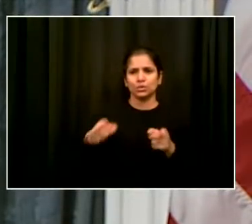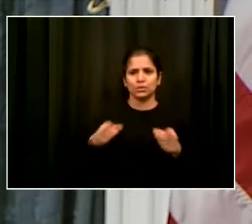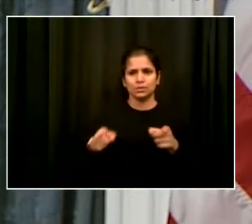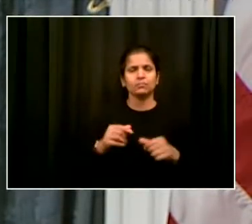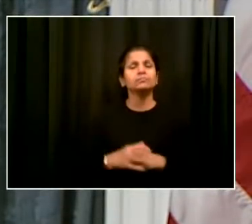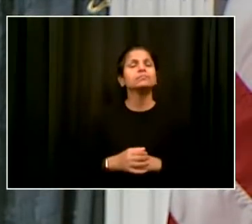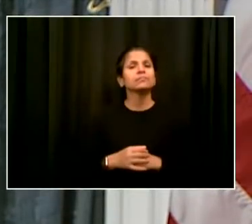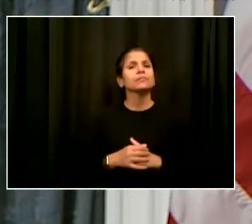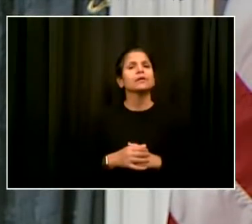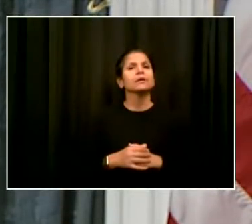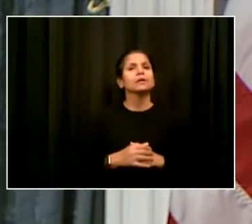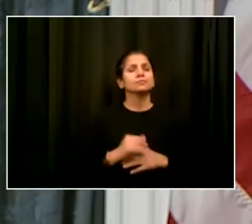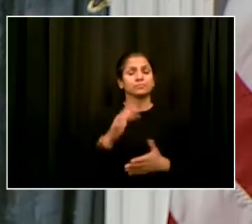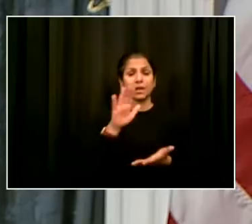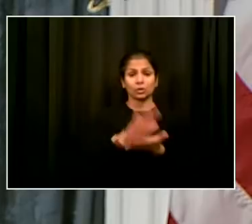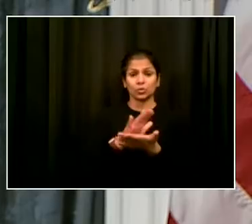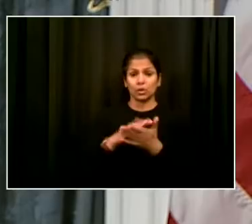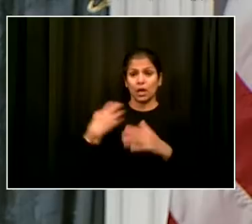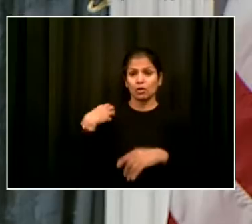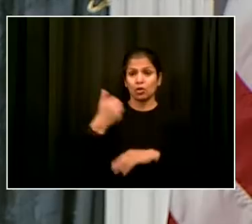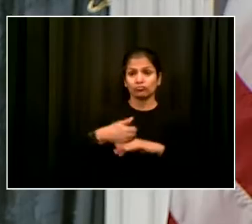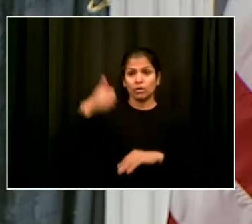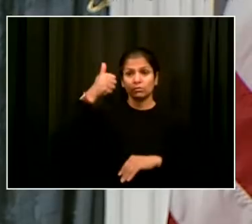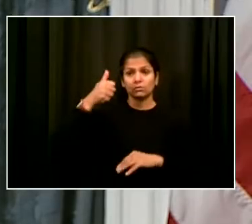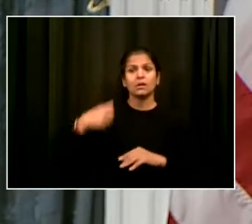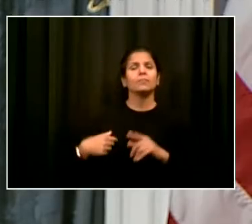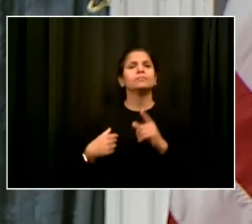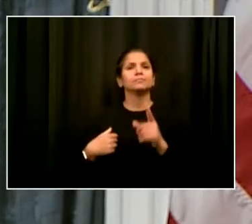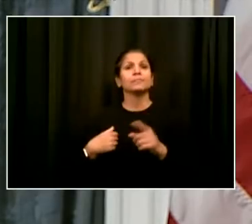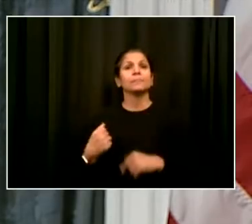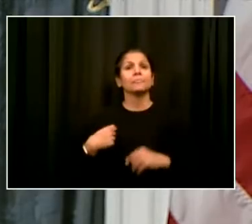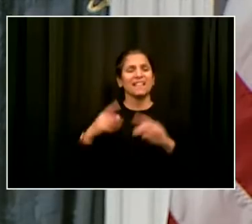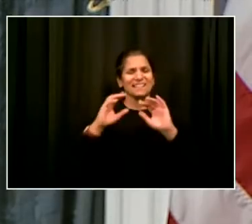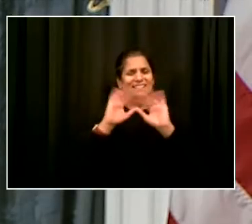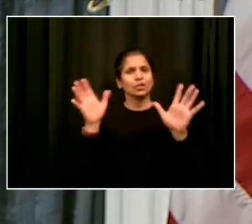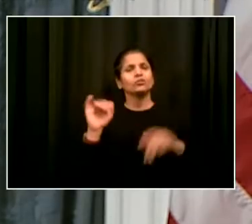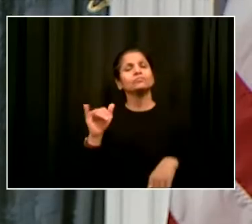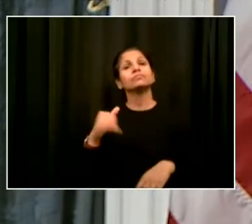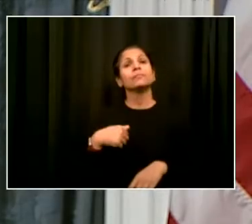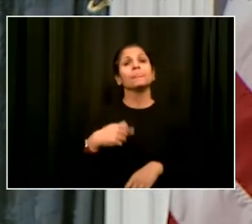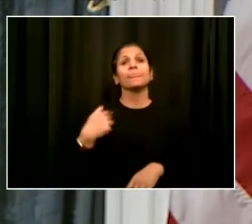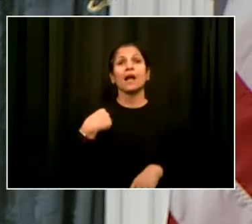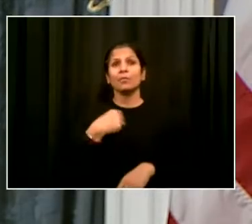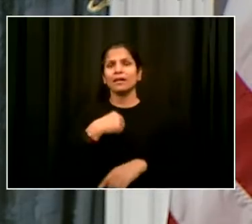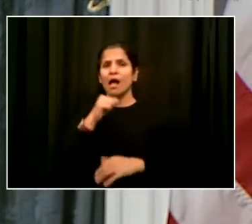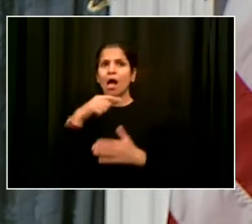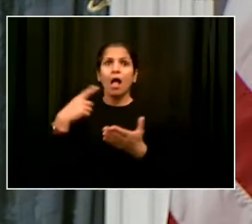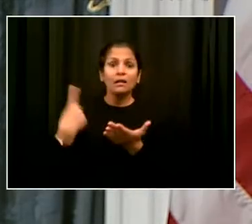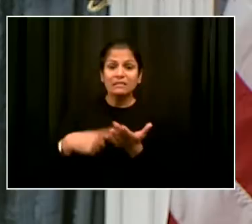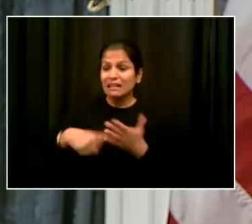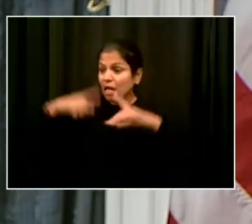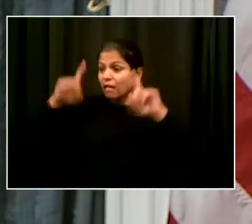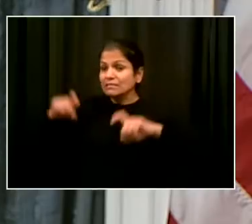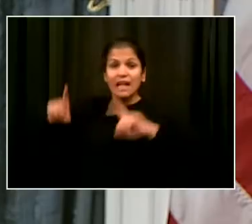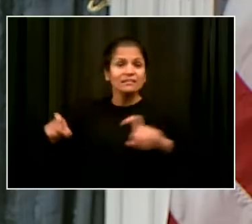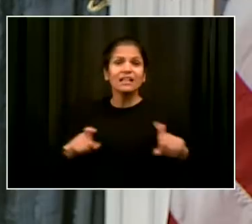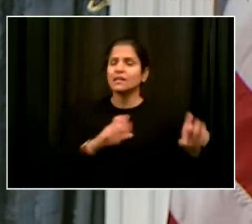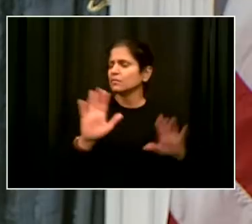LITTLE BIT OF CONTEXT HERE. WE'RE NOT